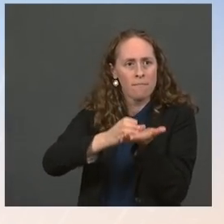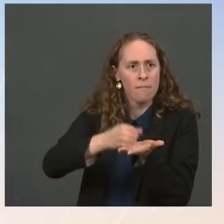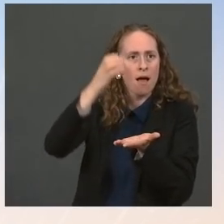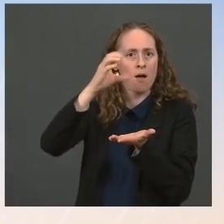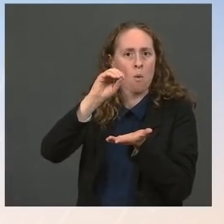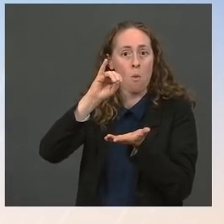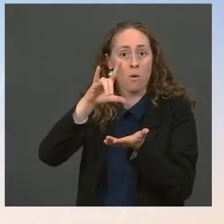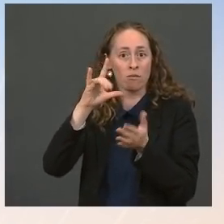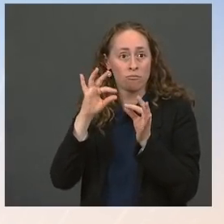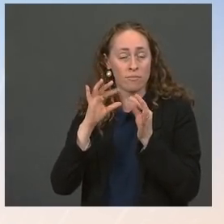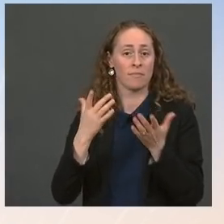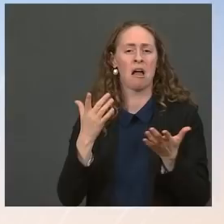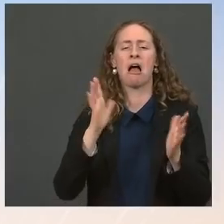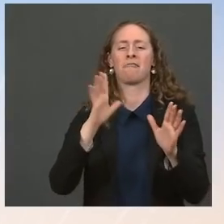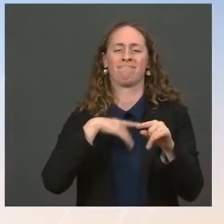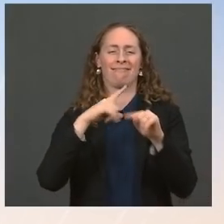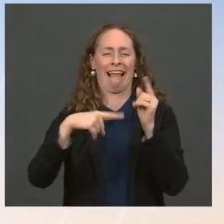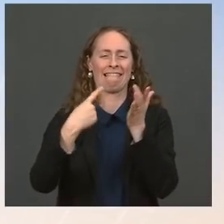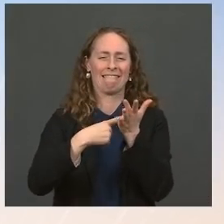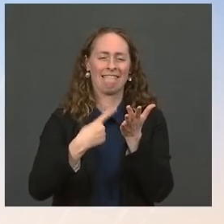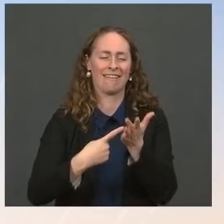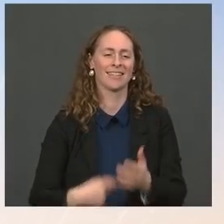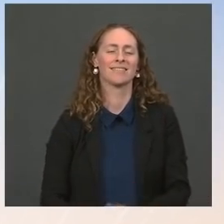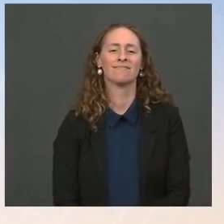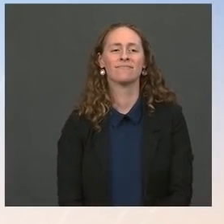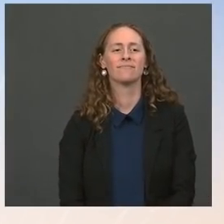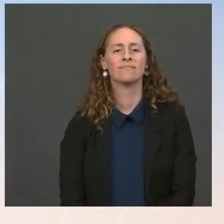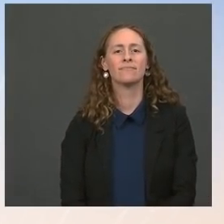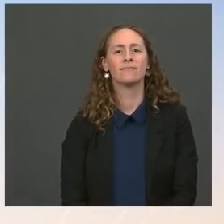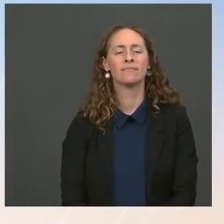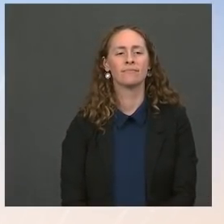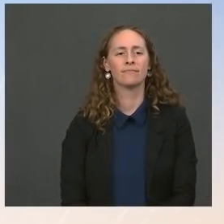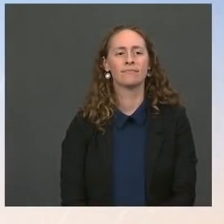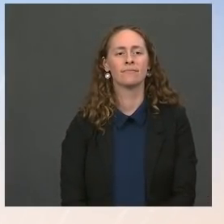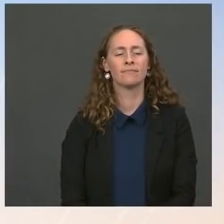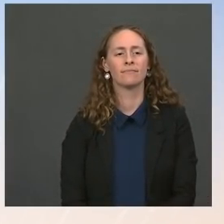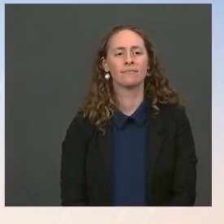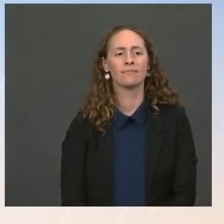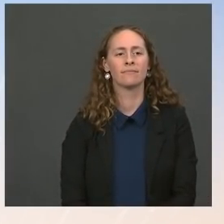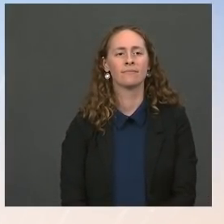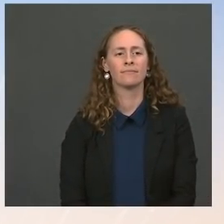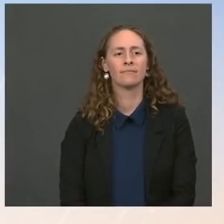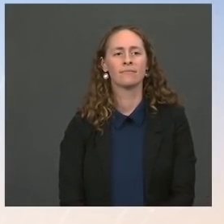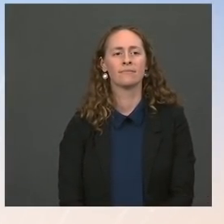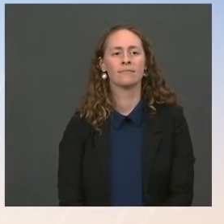The Press: Is there any concern in the White House that the embrace of the Fed's use of transitory at best makes your job more complicated,